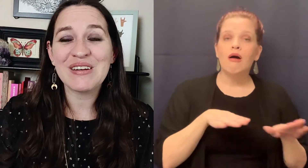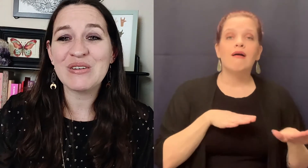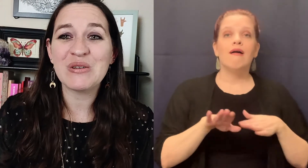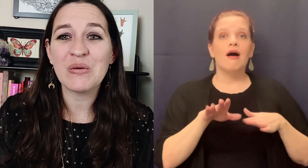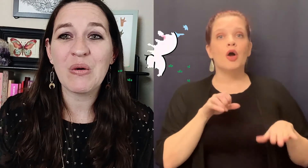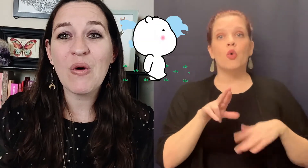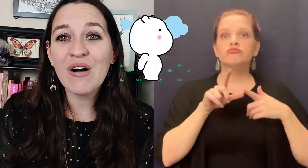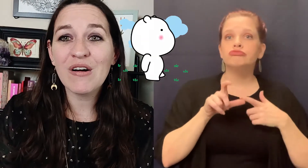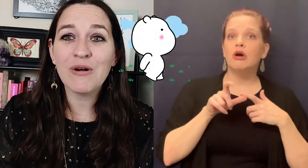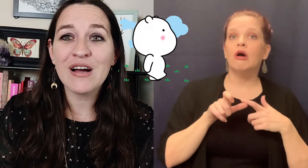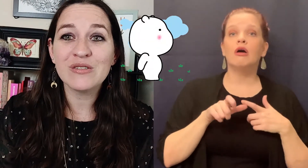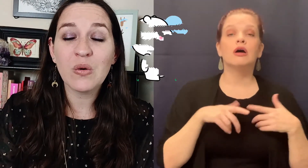can also go walk around or jog that taps